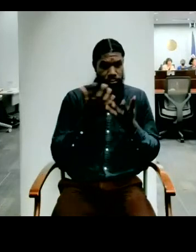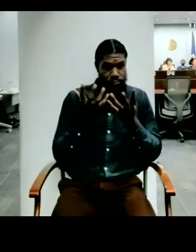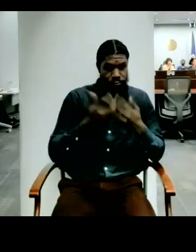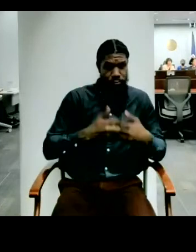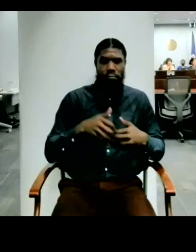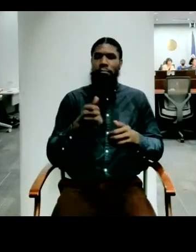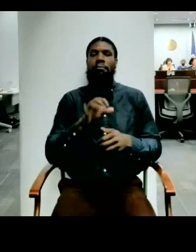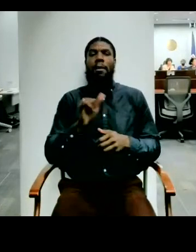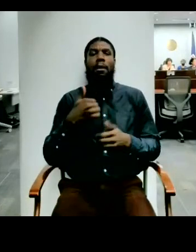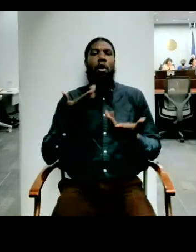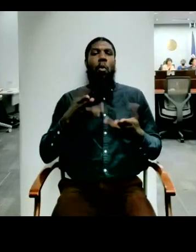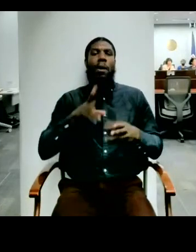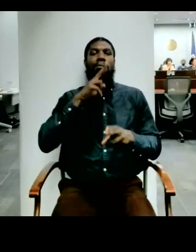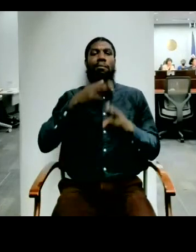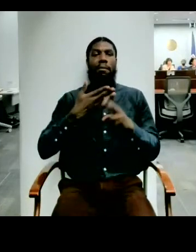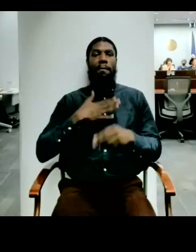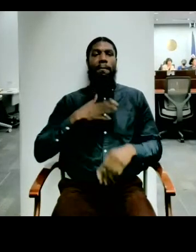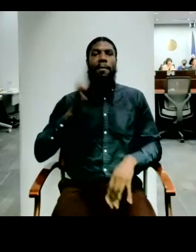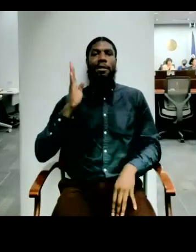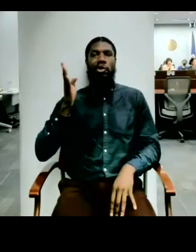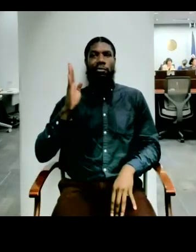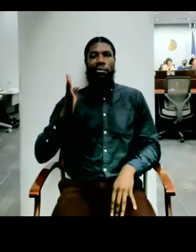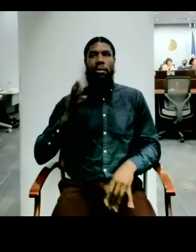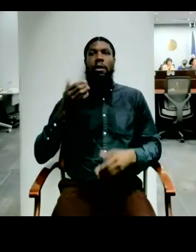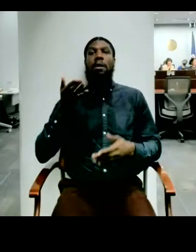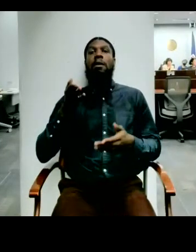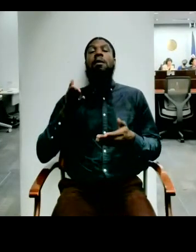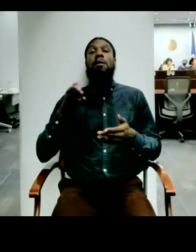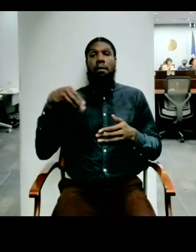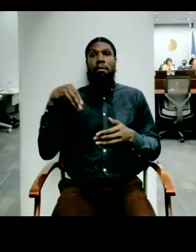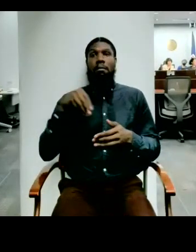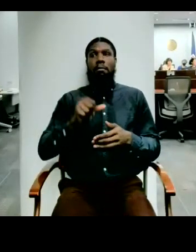pay discrimination is very difficult to identify, even when you are experiencing it.